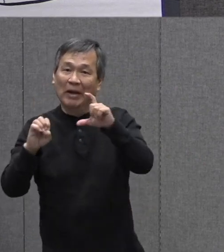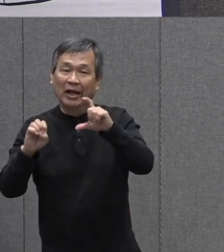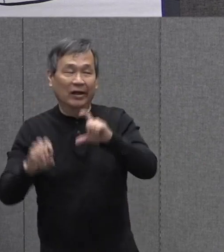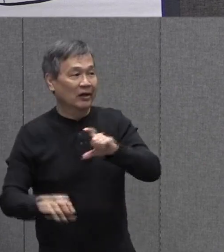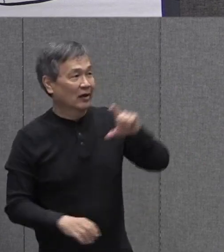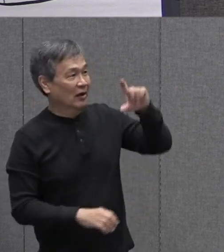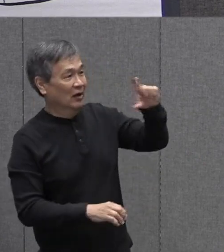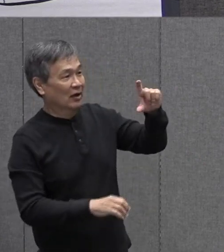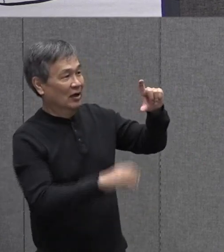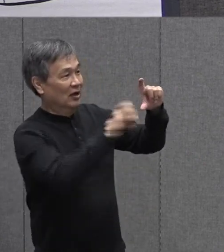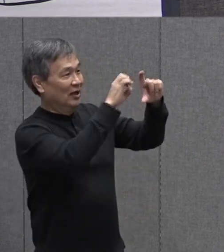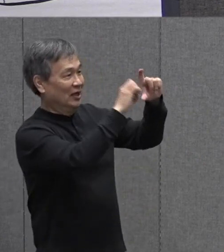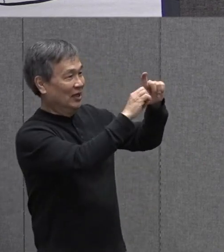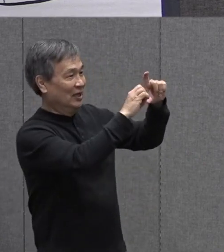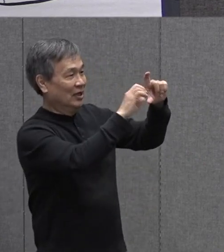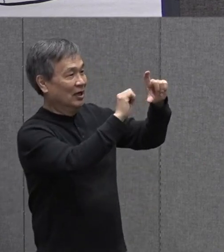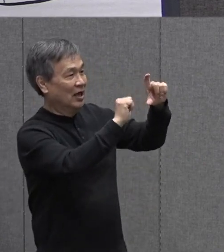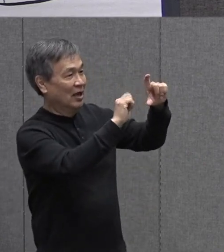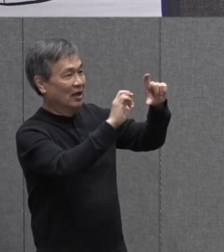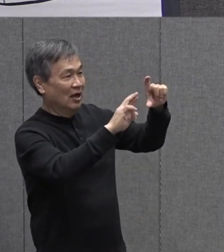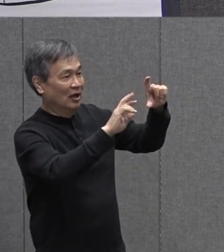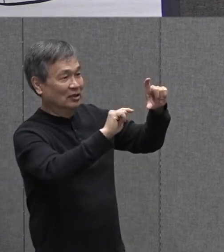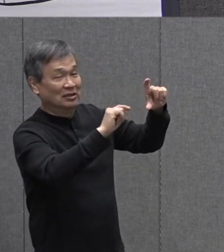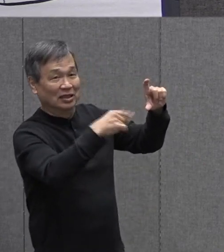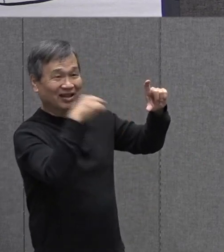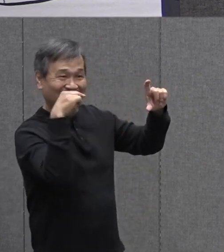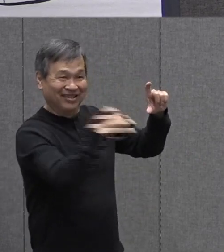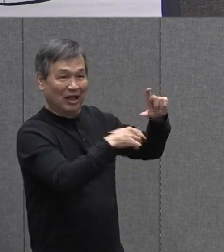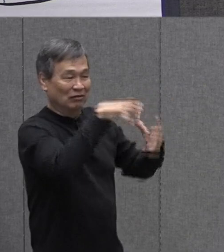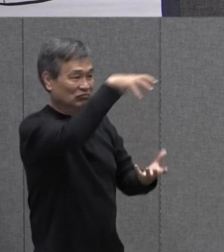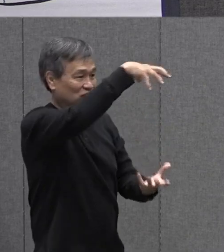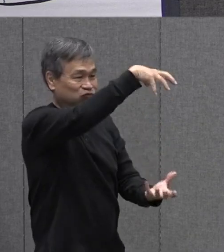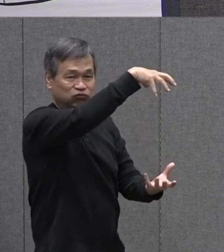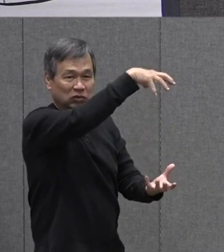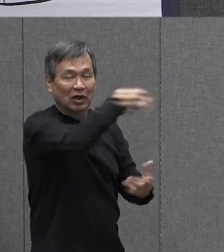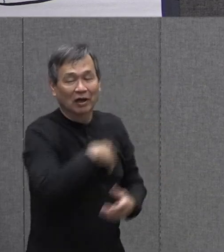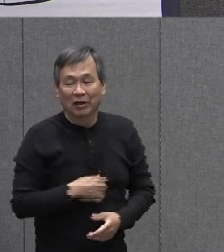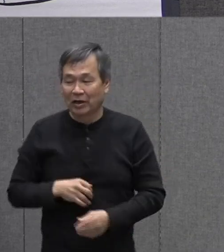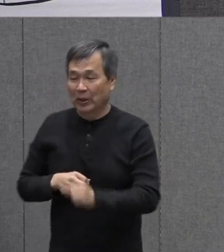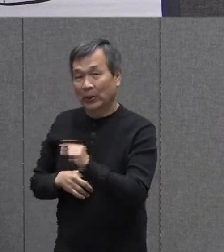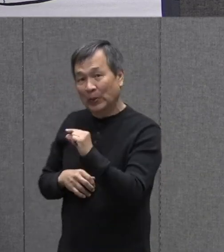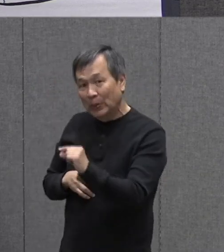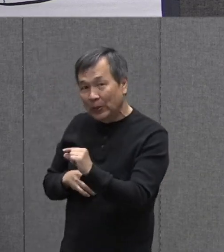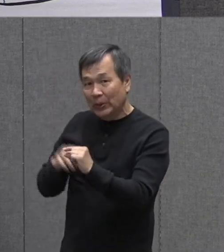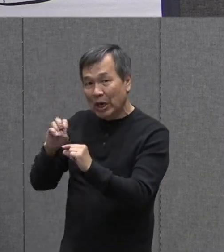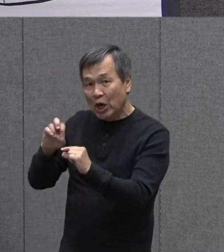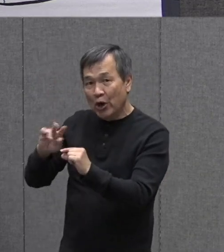and you see it in a book, it actually means dirt that you can grow plants seeds in.